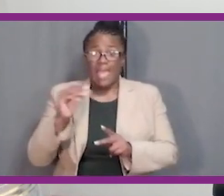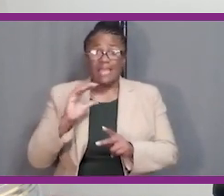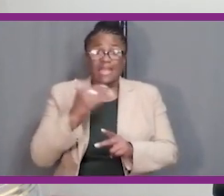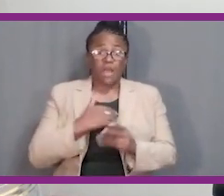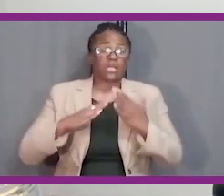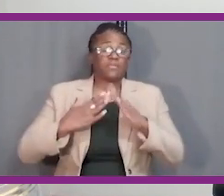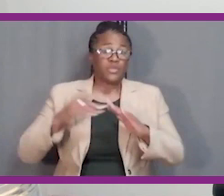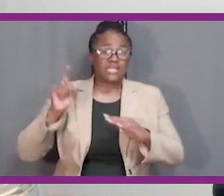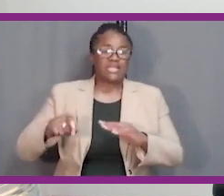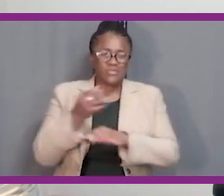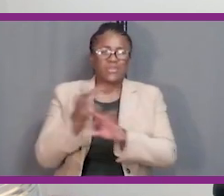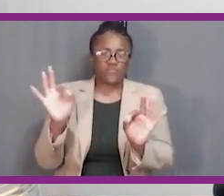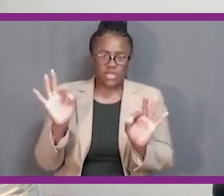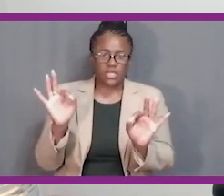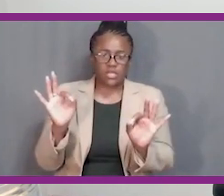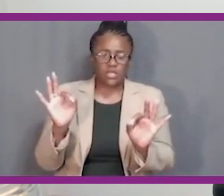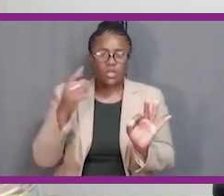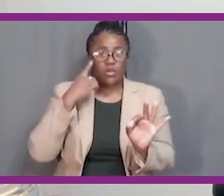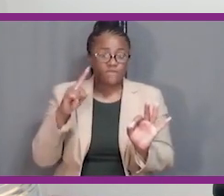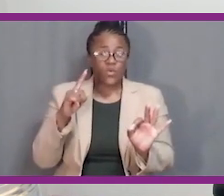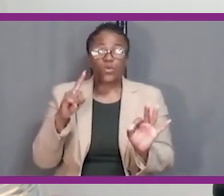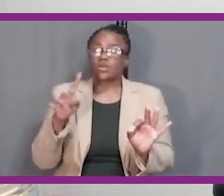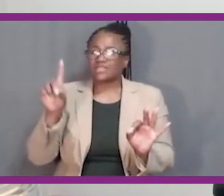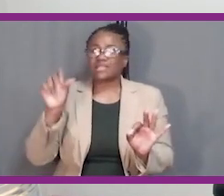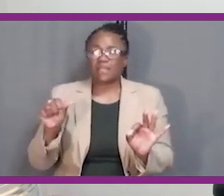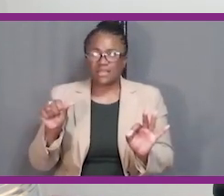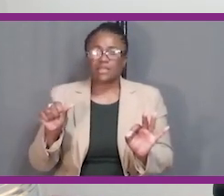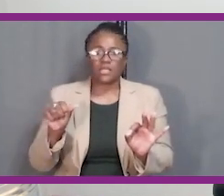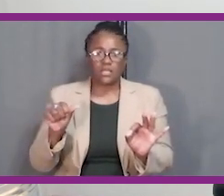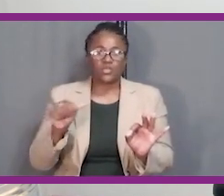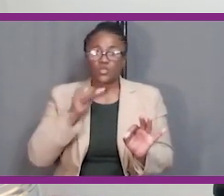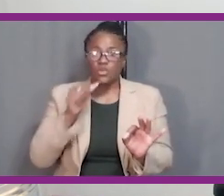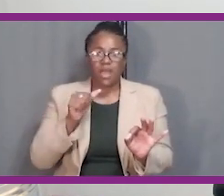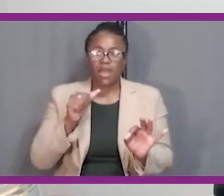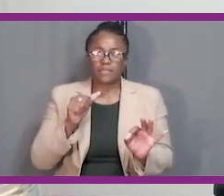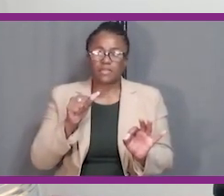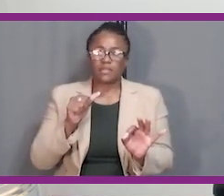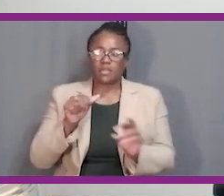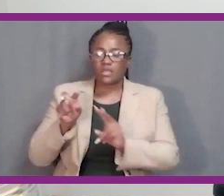be treated as an oppressed group or as a second tier group with second class citizen rights.